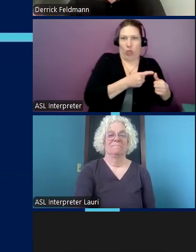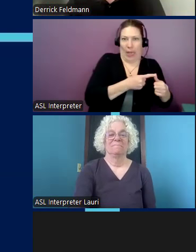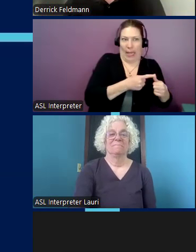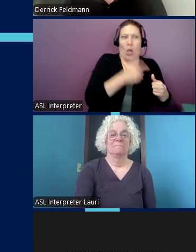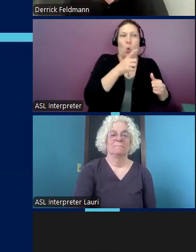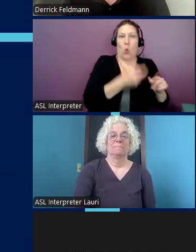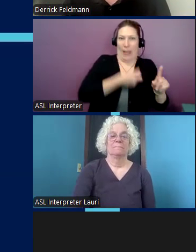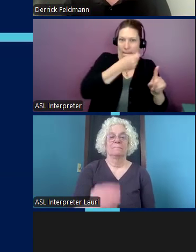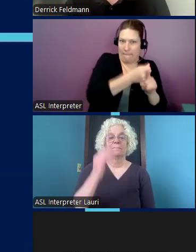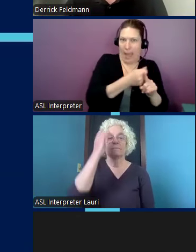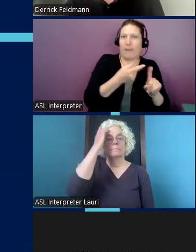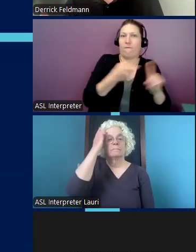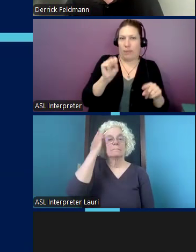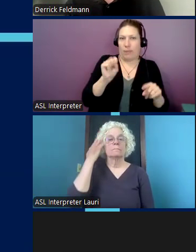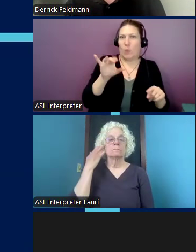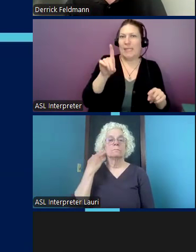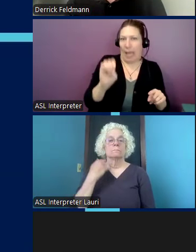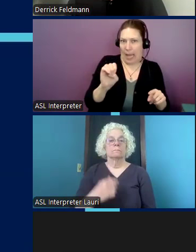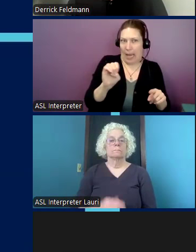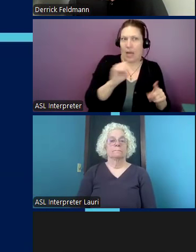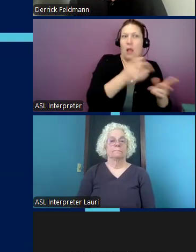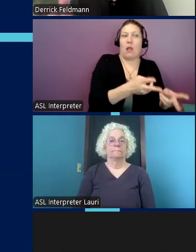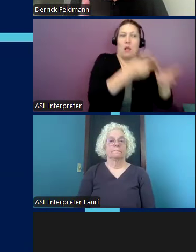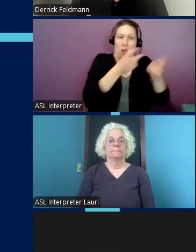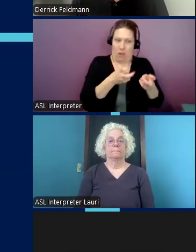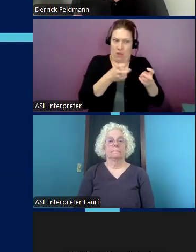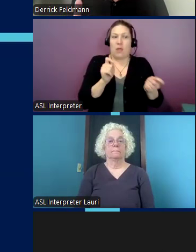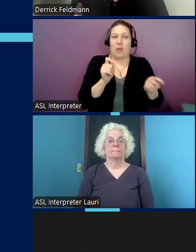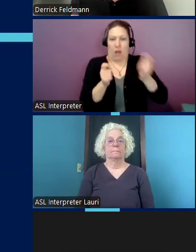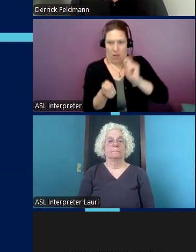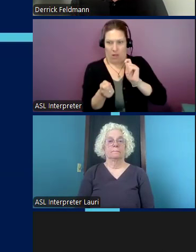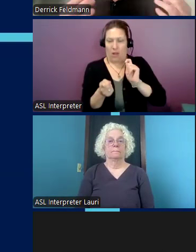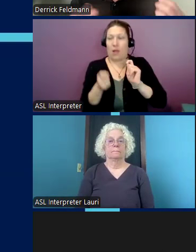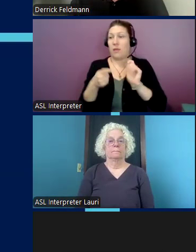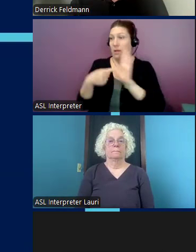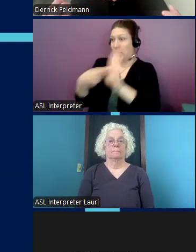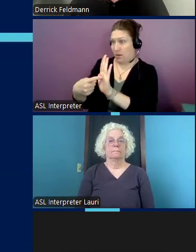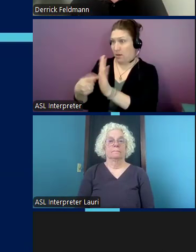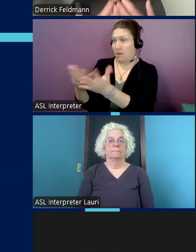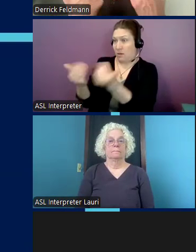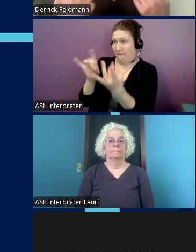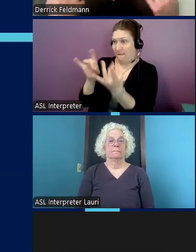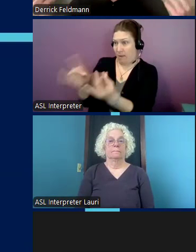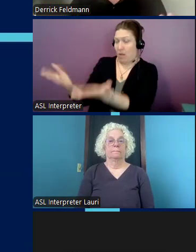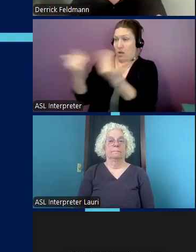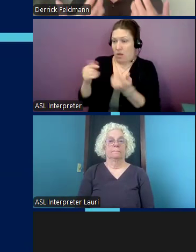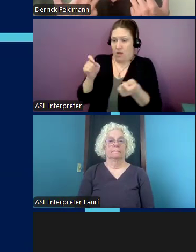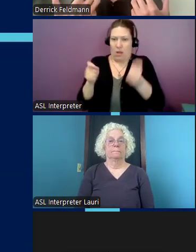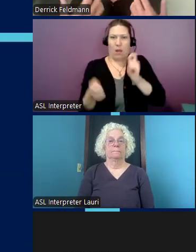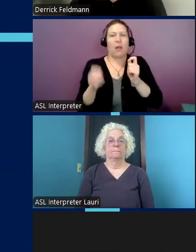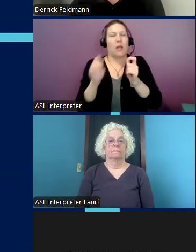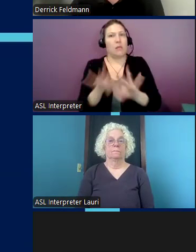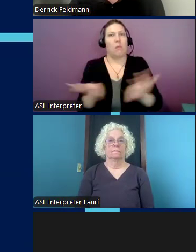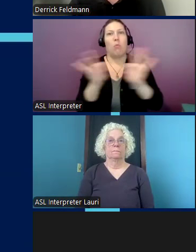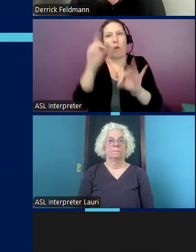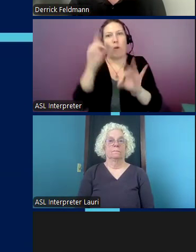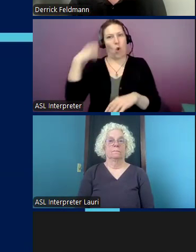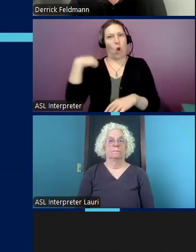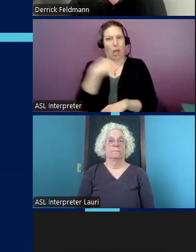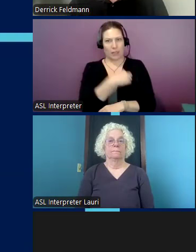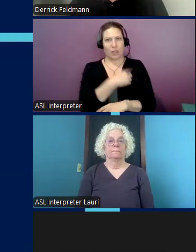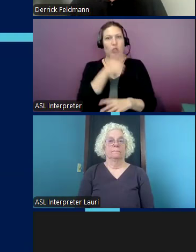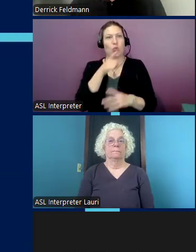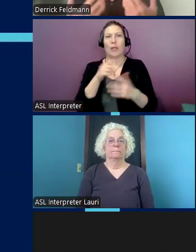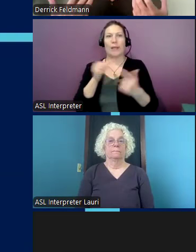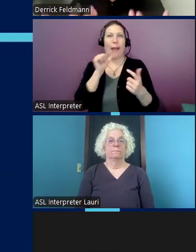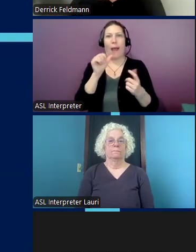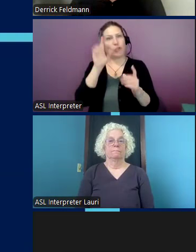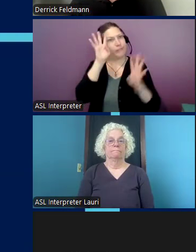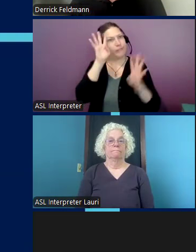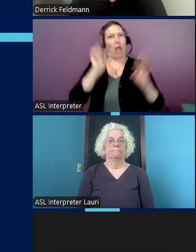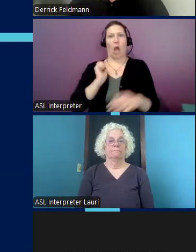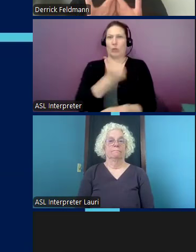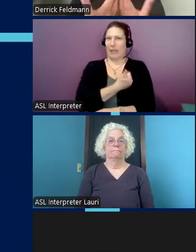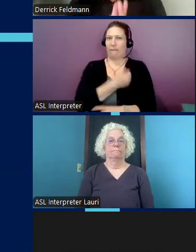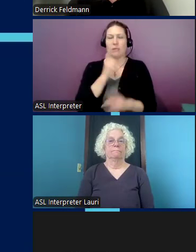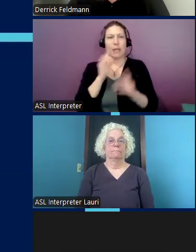So as throughout all of this project, what was very key is is that messaging comes directly and developed and optimized by our audiences.